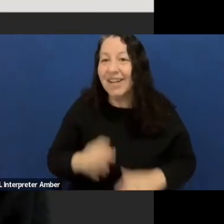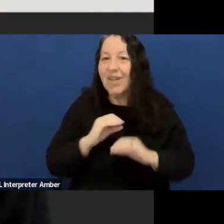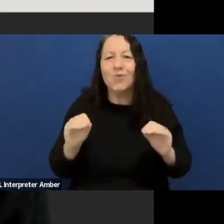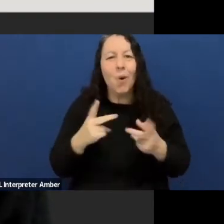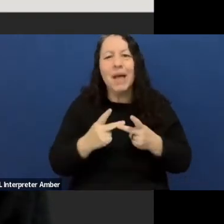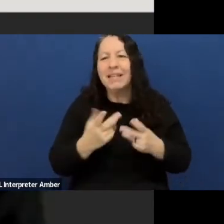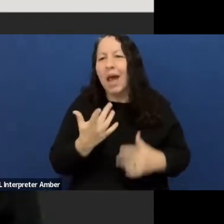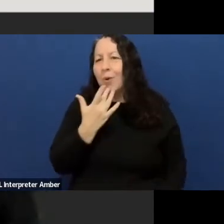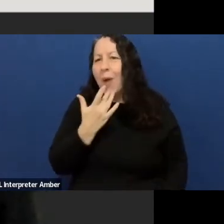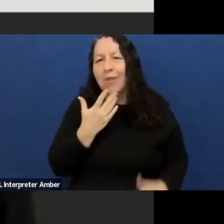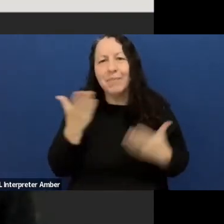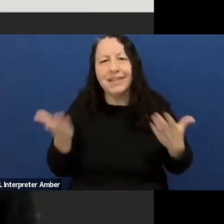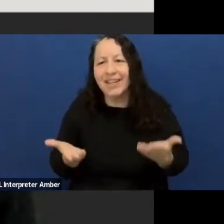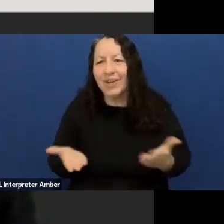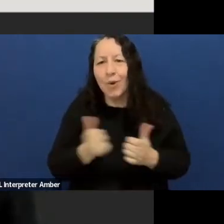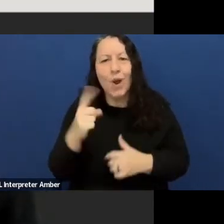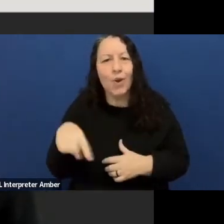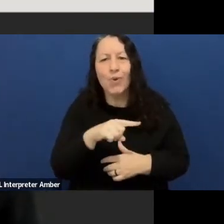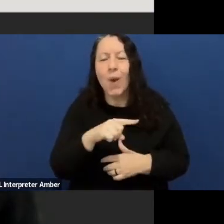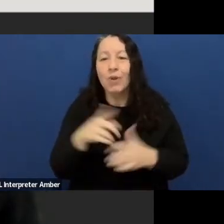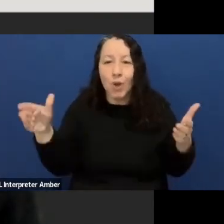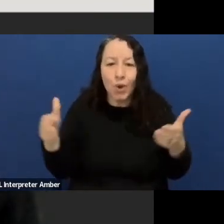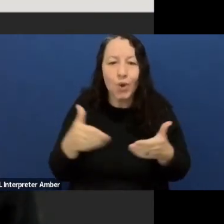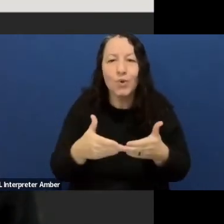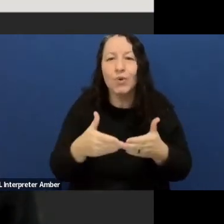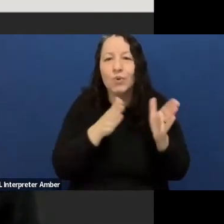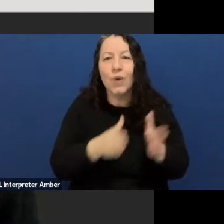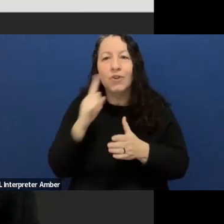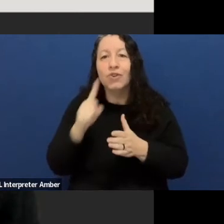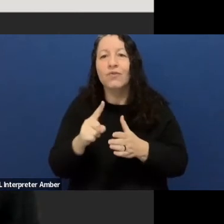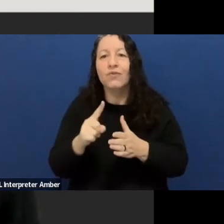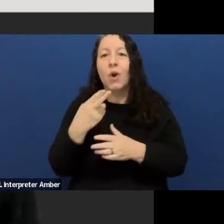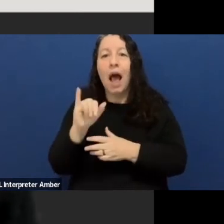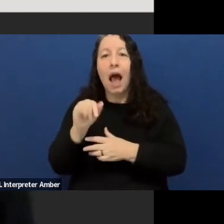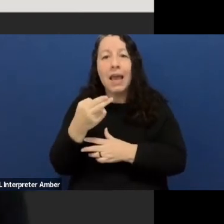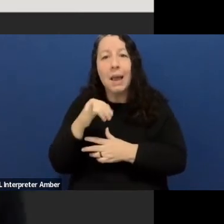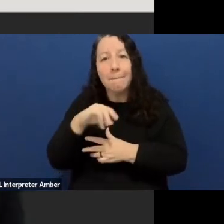30 plus years ago. So there's no place I'd rather be in community with you as we introduce